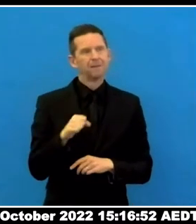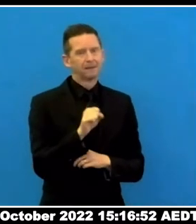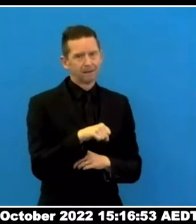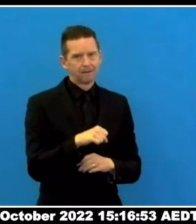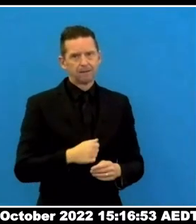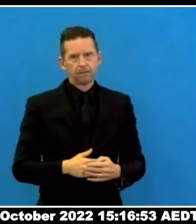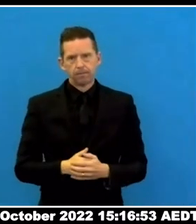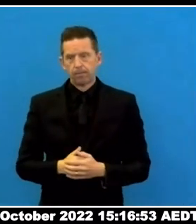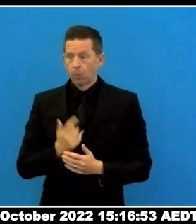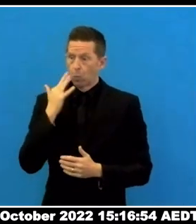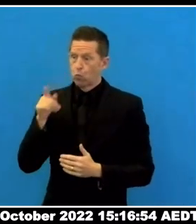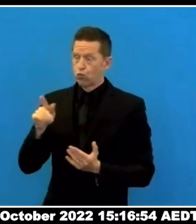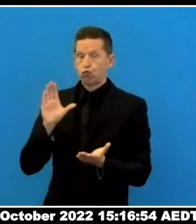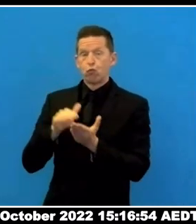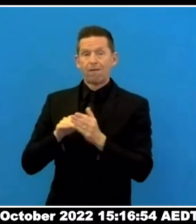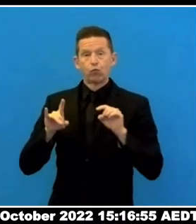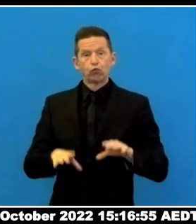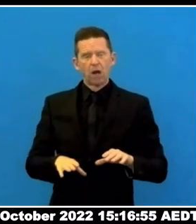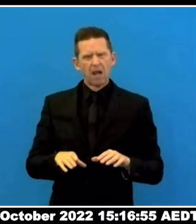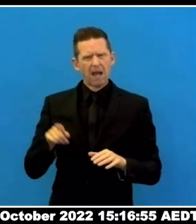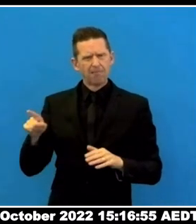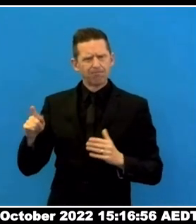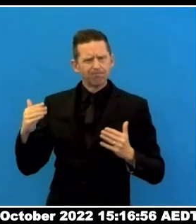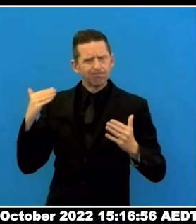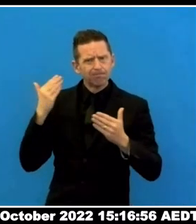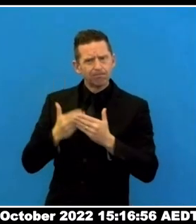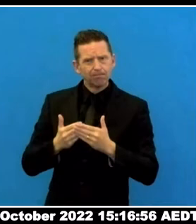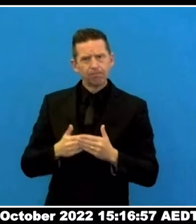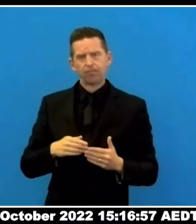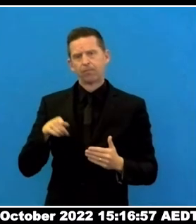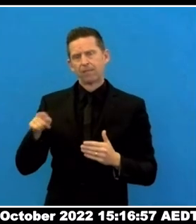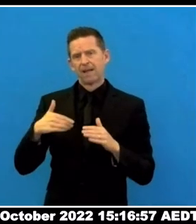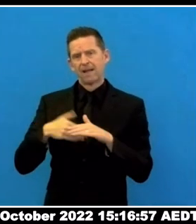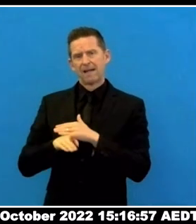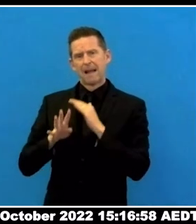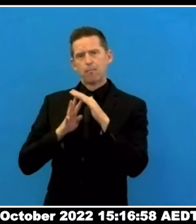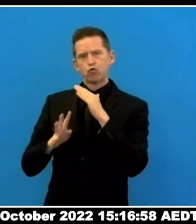And when you arrived in Australia, you spent some time in immigration detention?